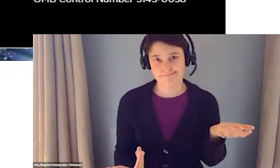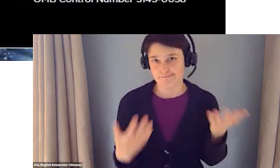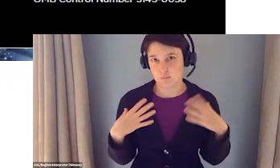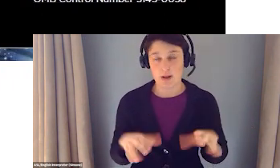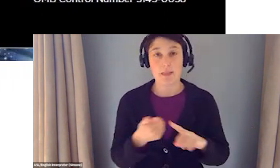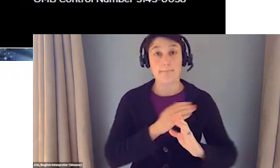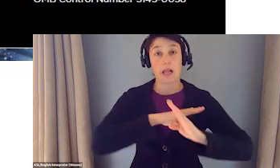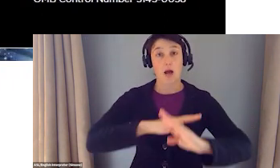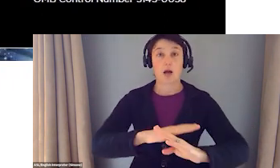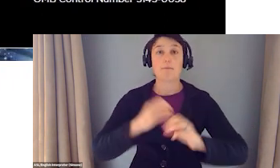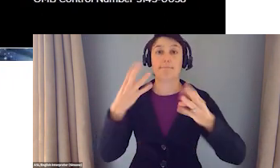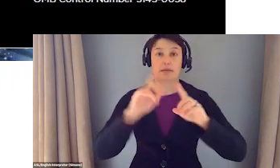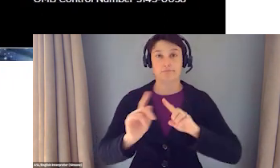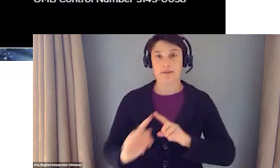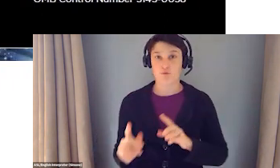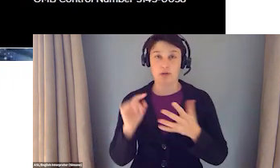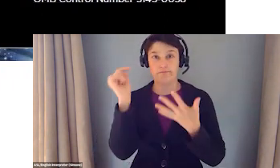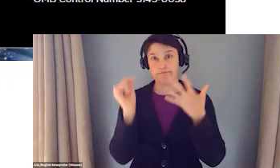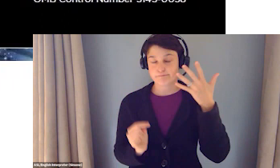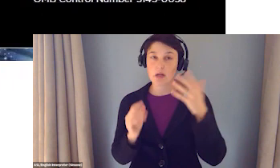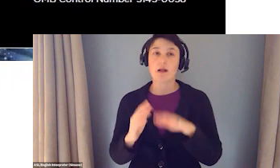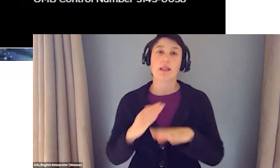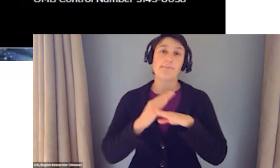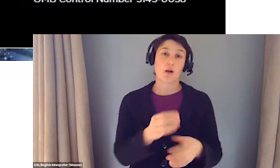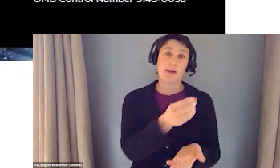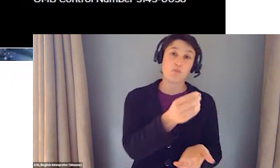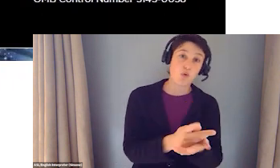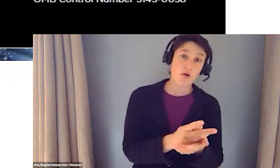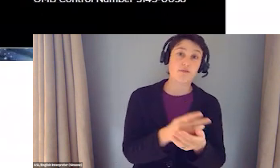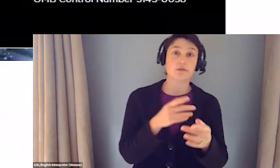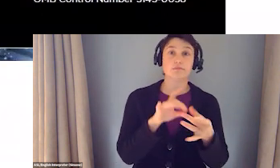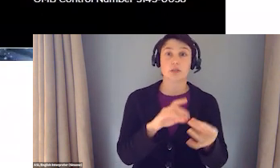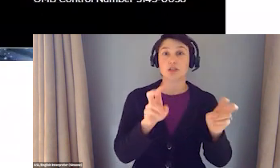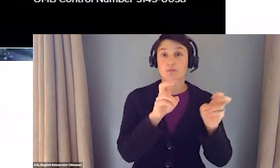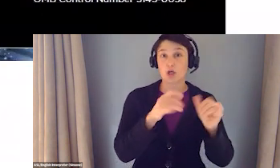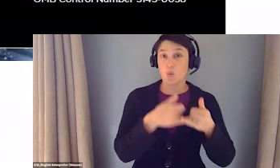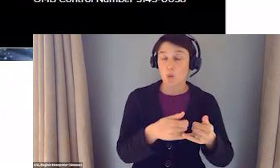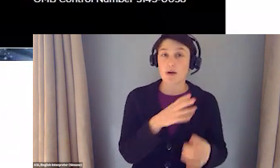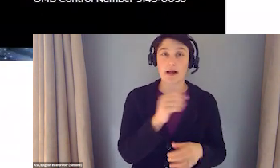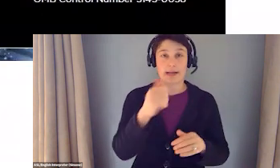They block the approvals on the subject award, as well as any associated awards, so there's a spider web effect.